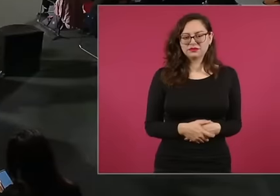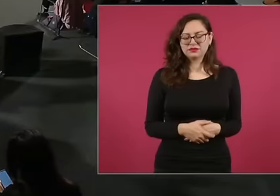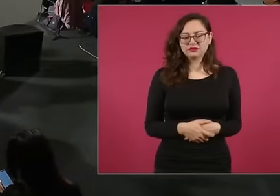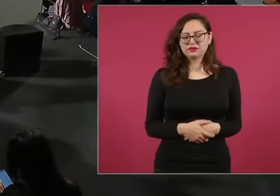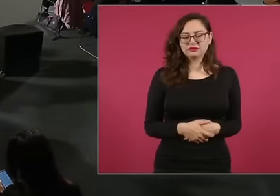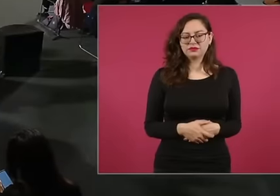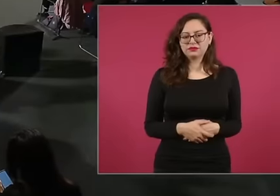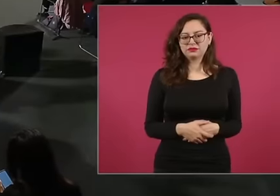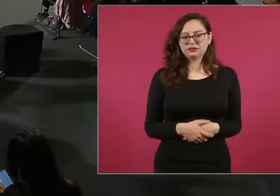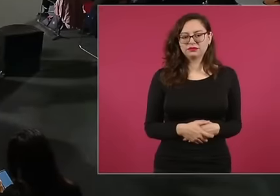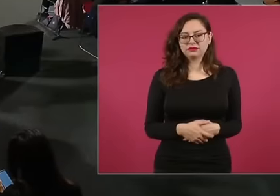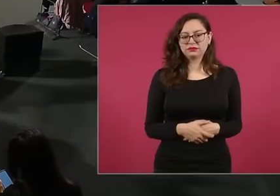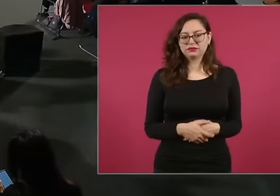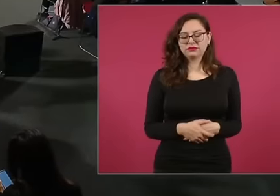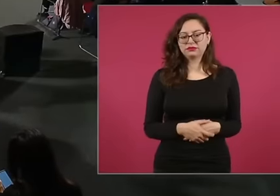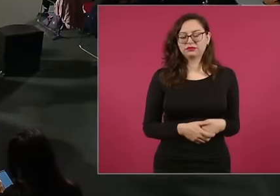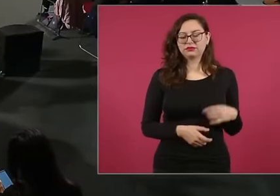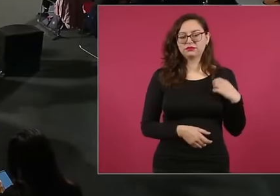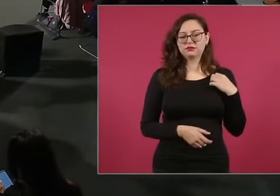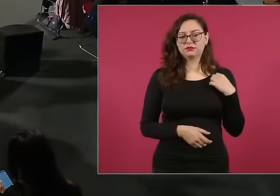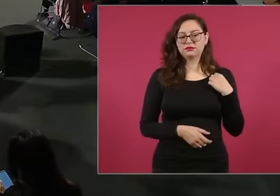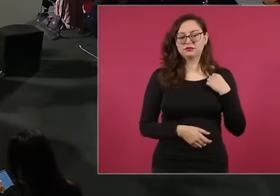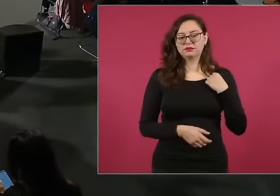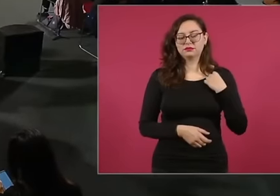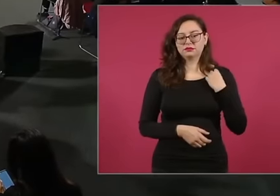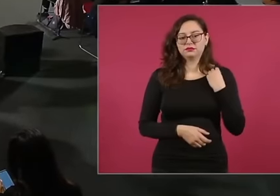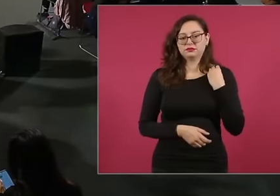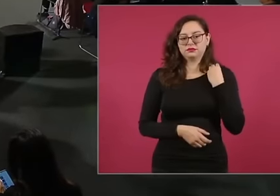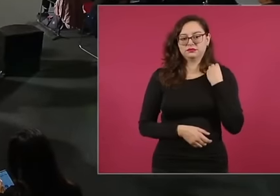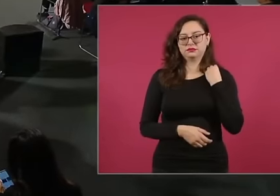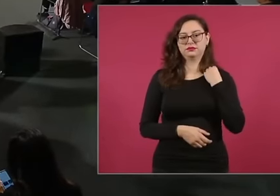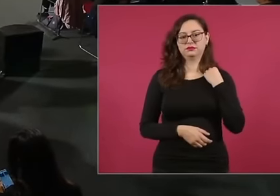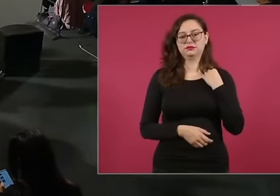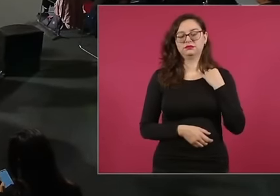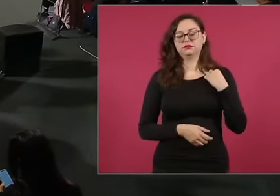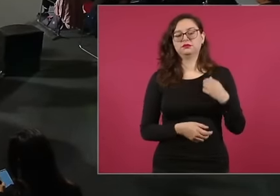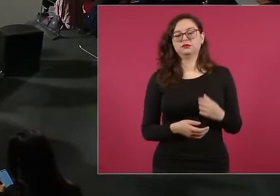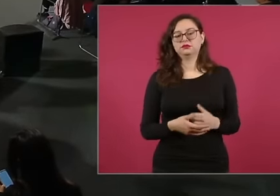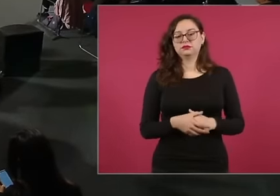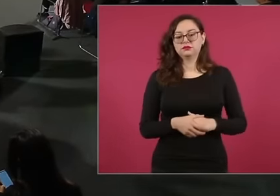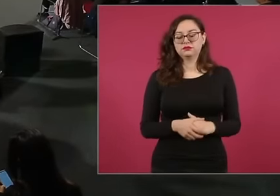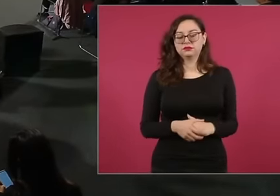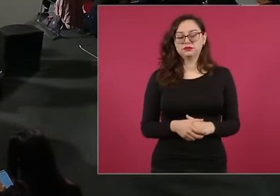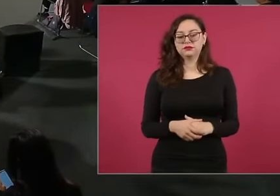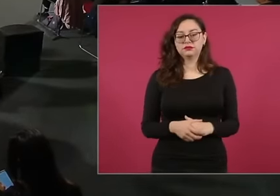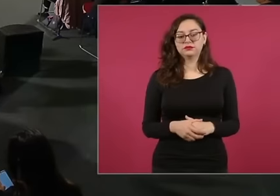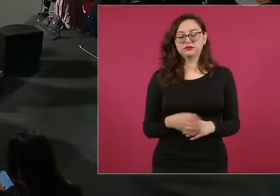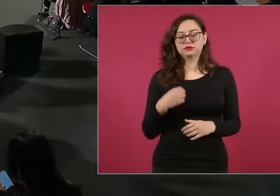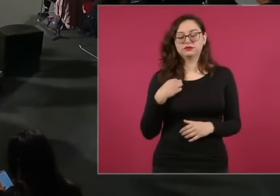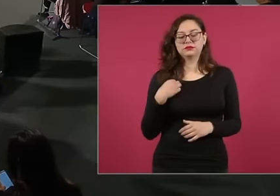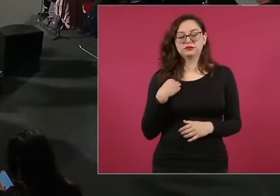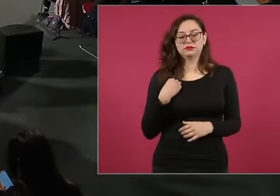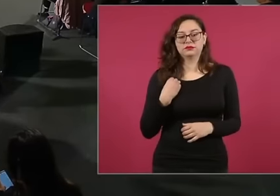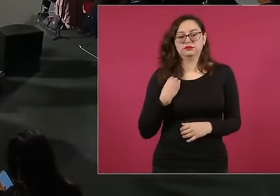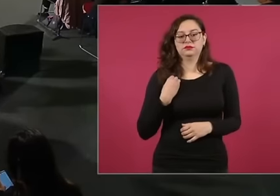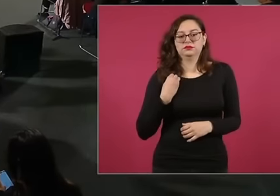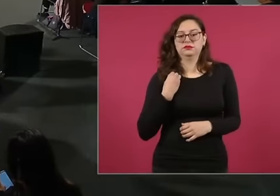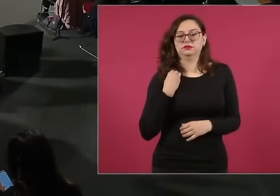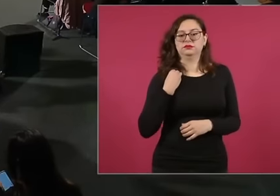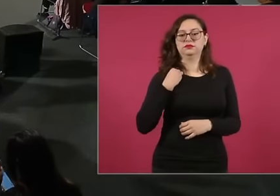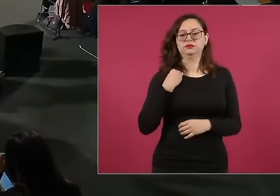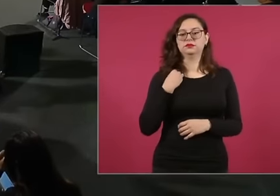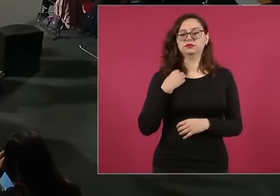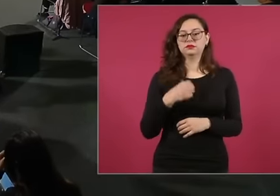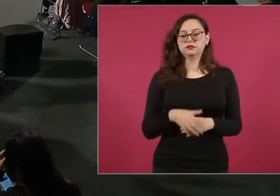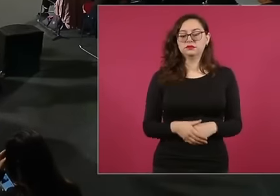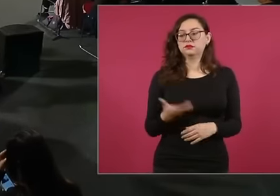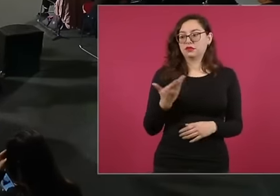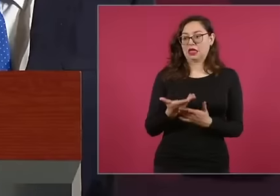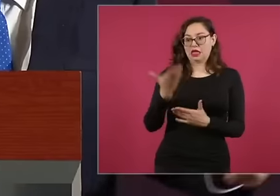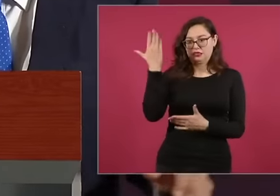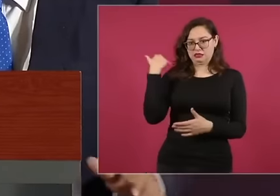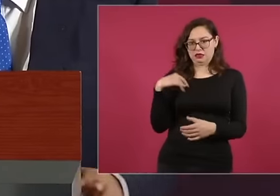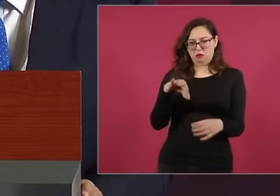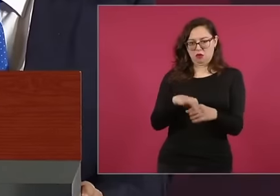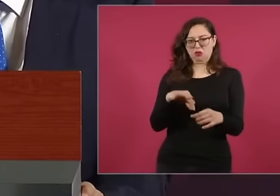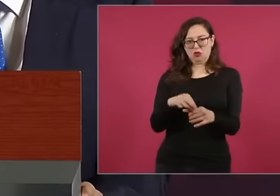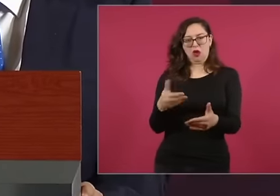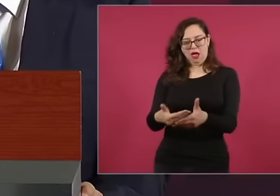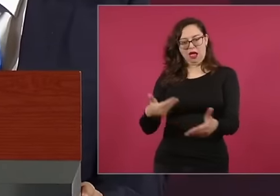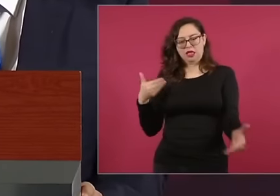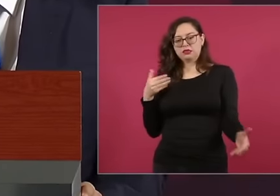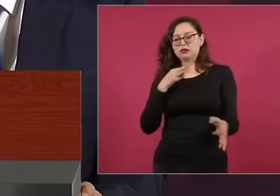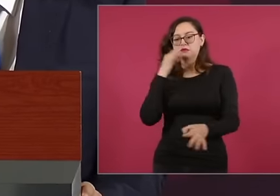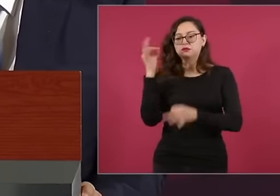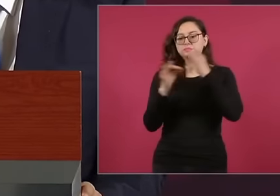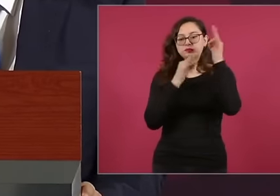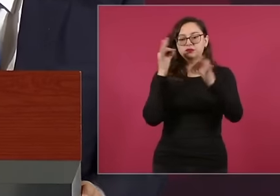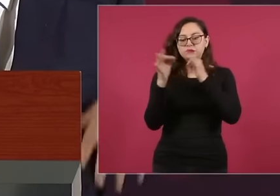they sign in blood that they were not going to remove the welfare programs,